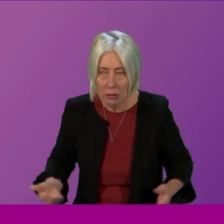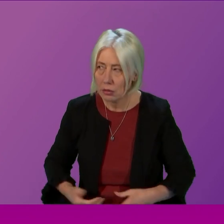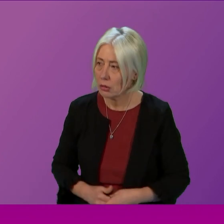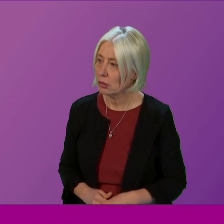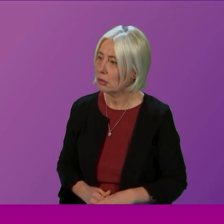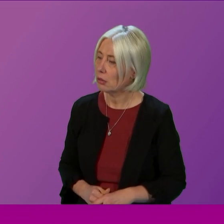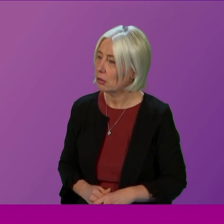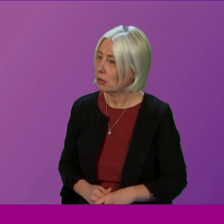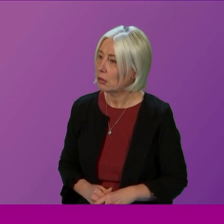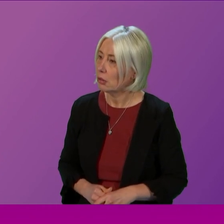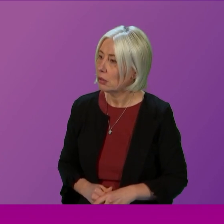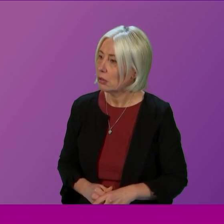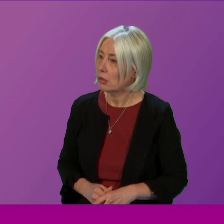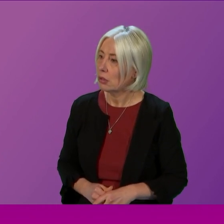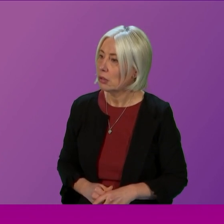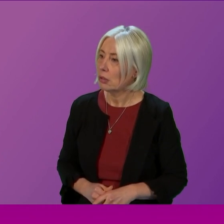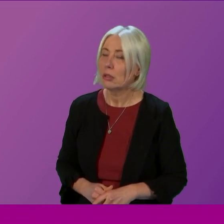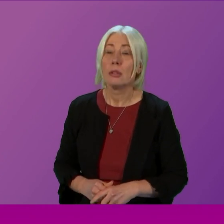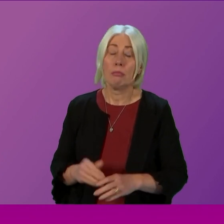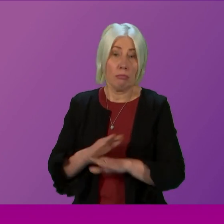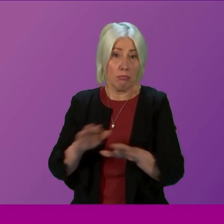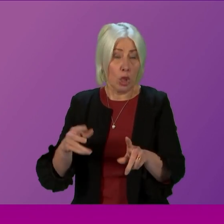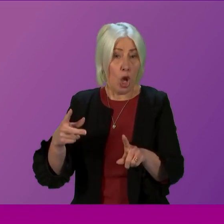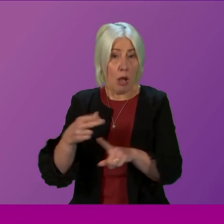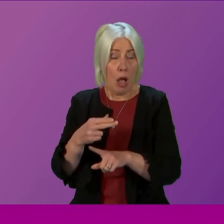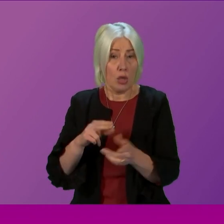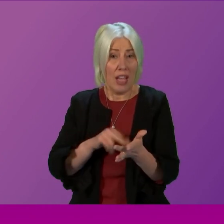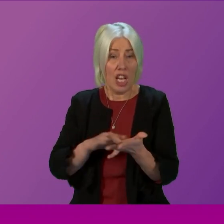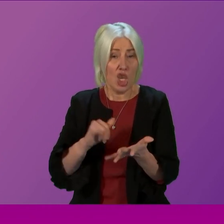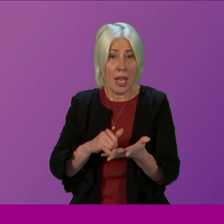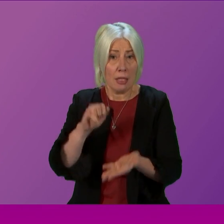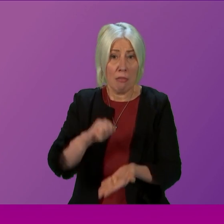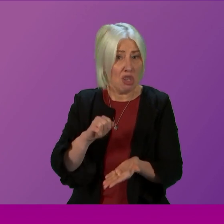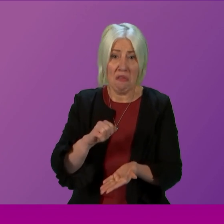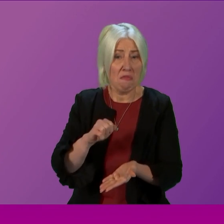There are no cuts to national health service budgets. On the contrary,